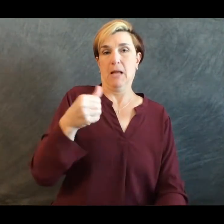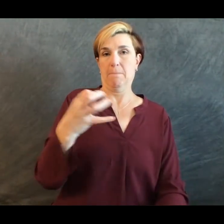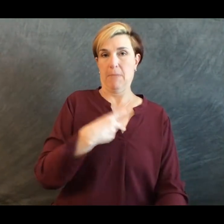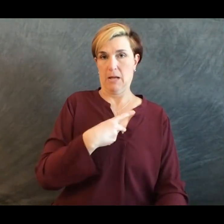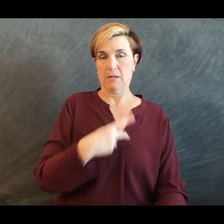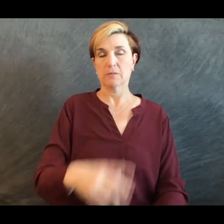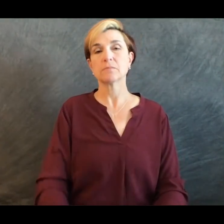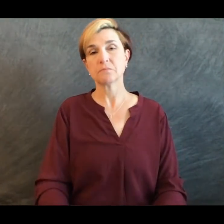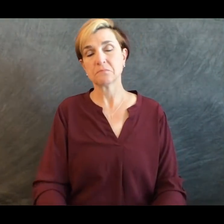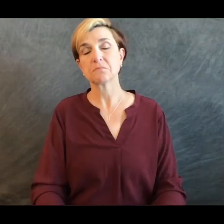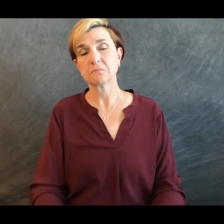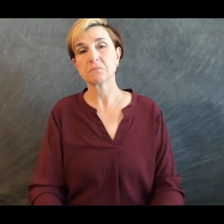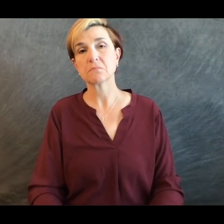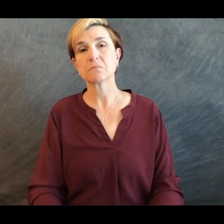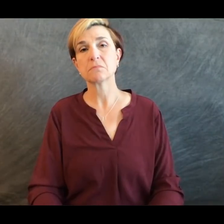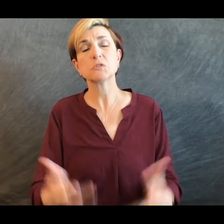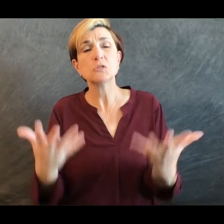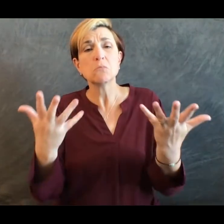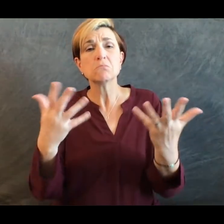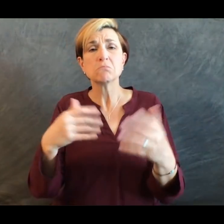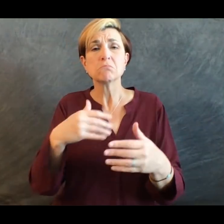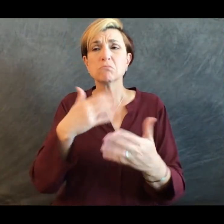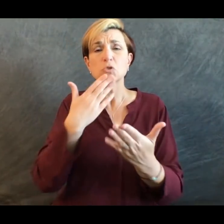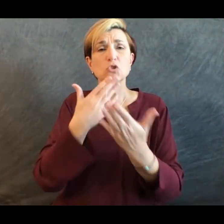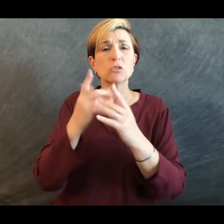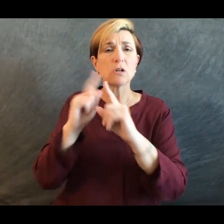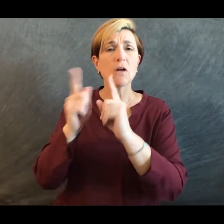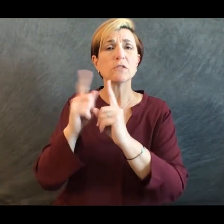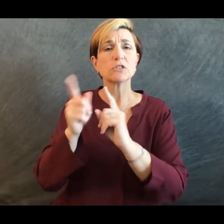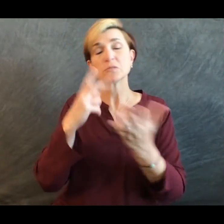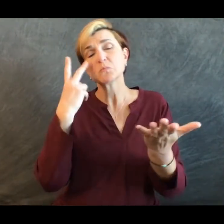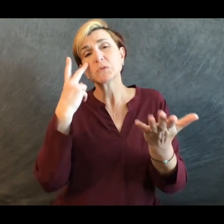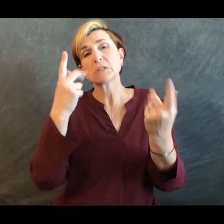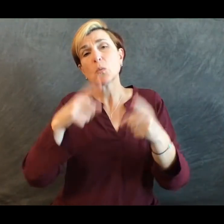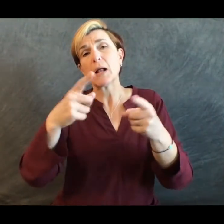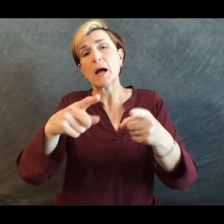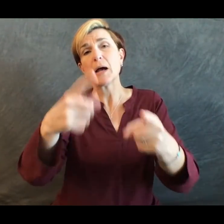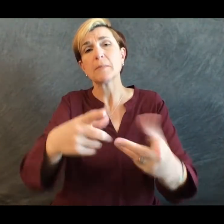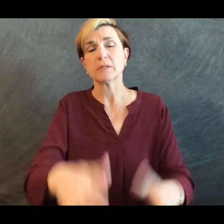we'll find out how that all works out as you know they're trying to get rid of